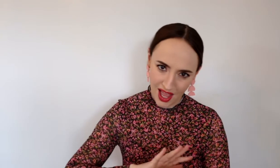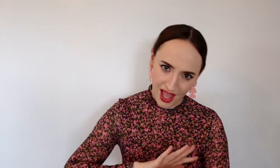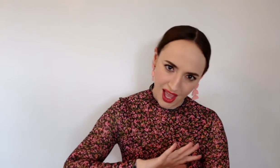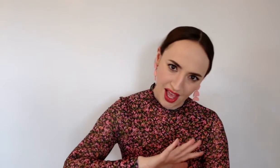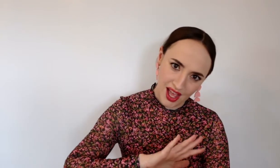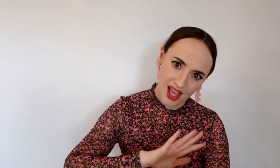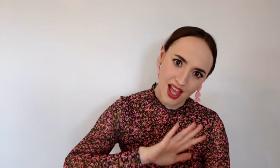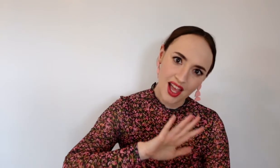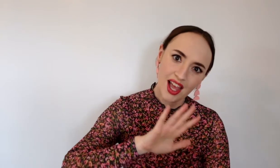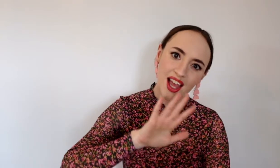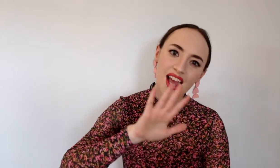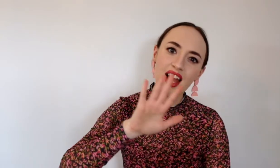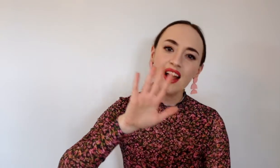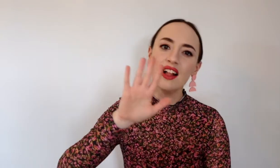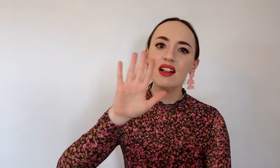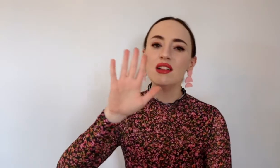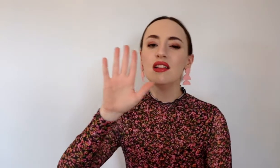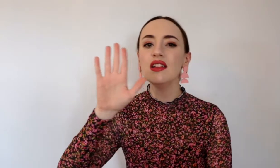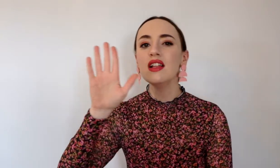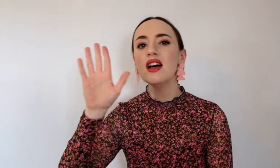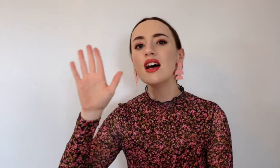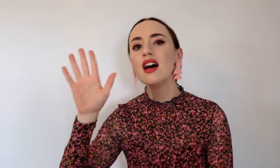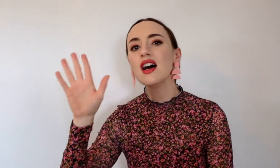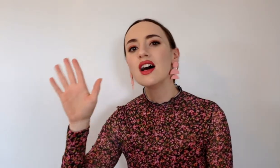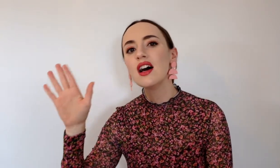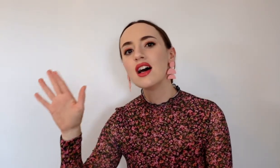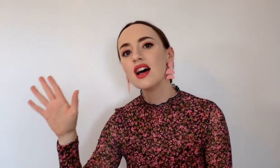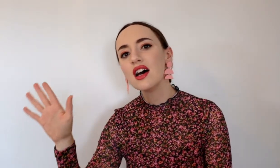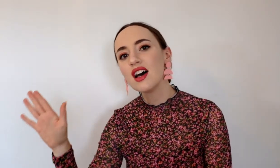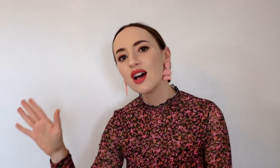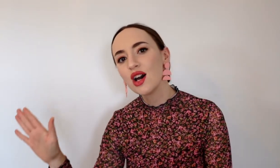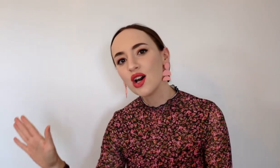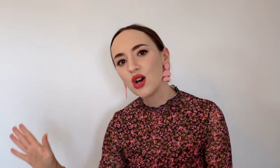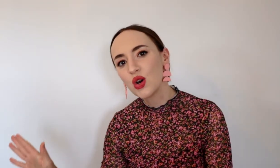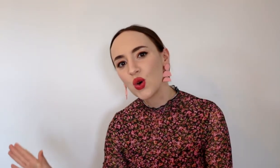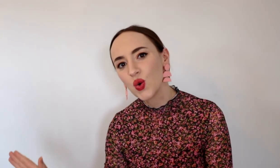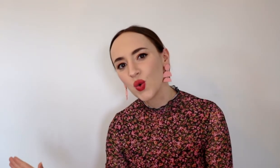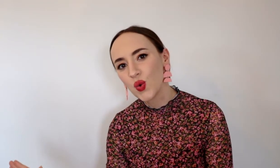Hello